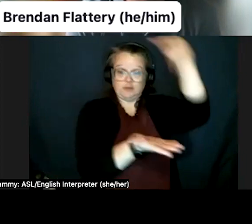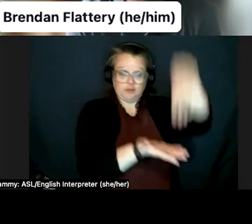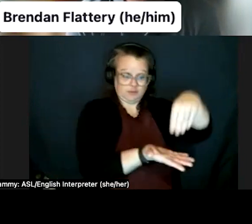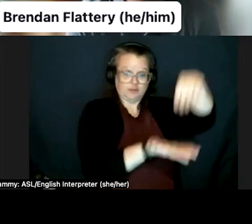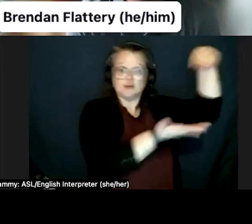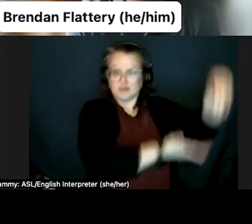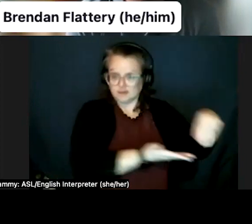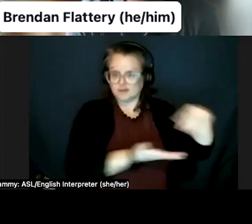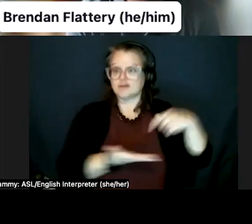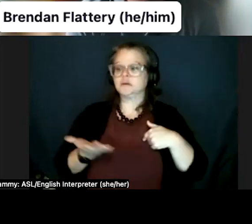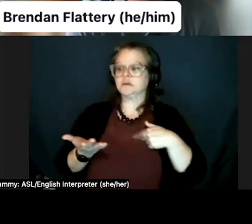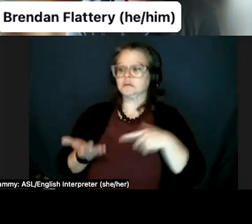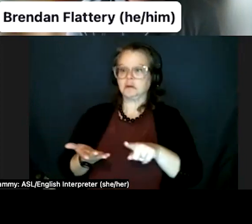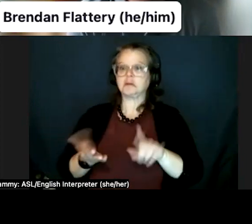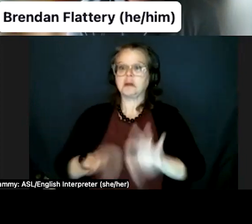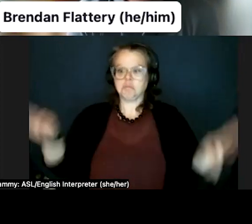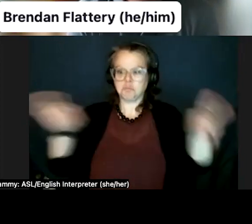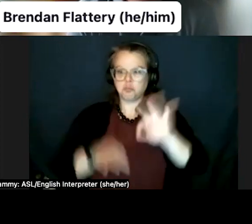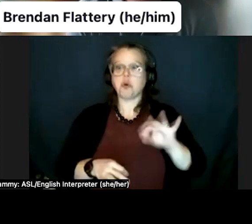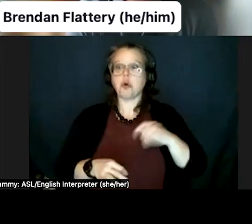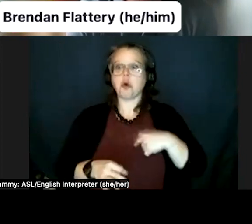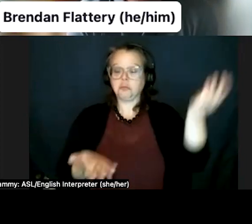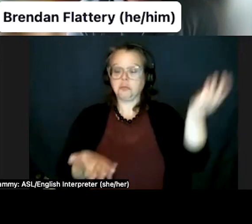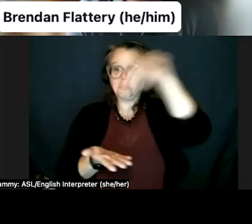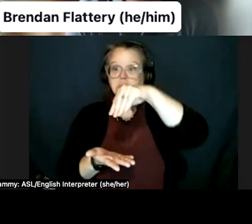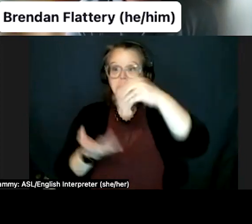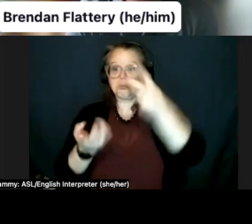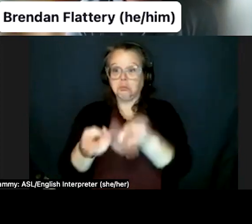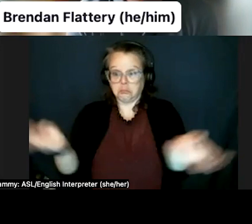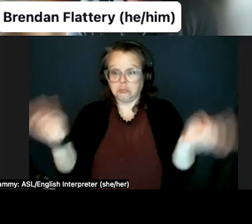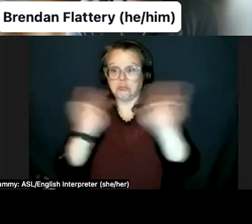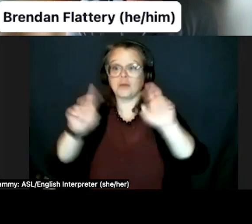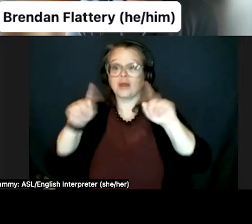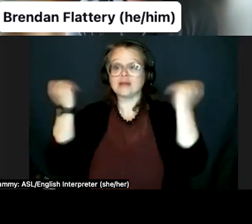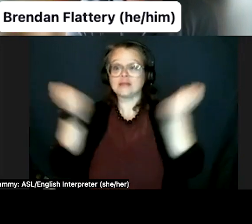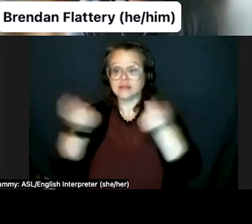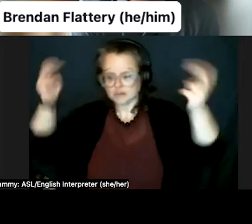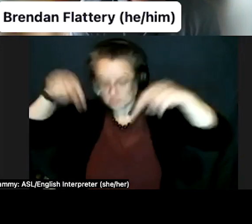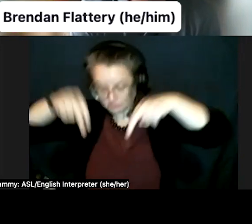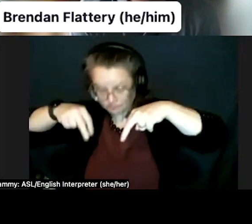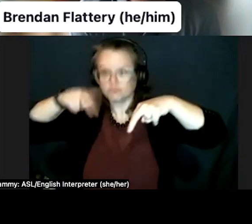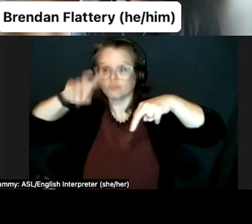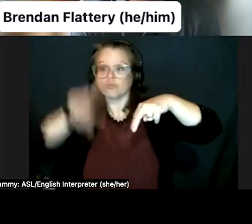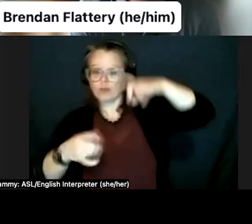there's options for checklists if you wanna keep track of what's completed or not and what still